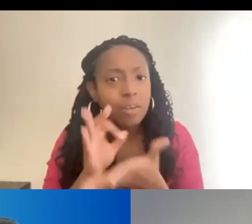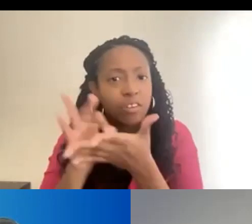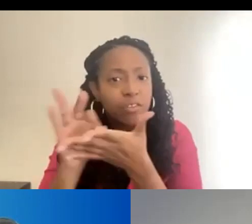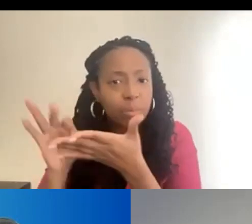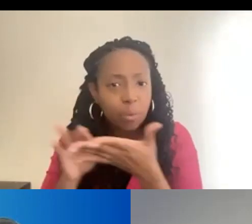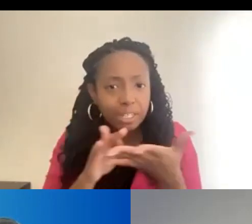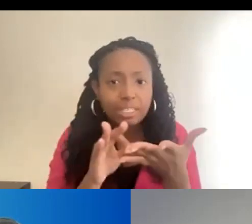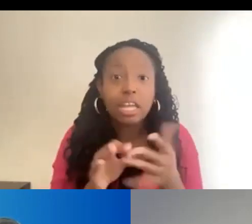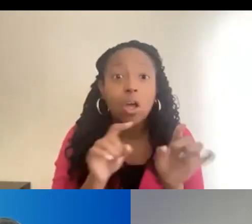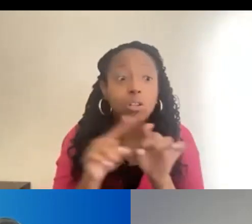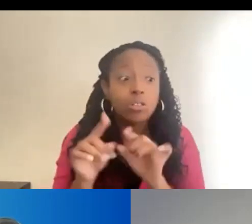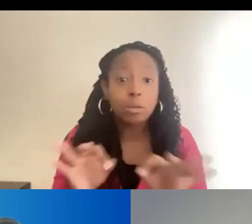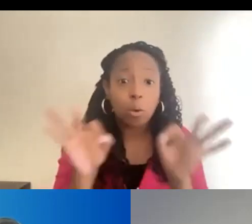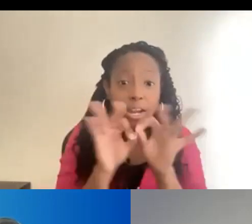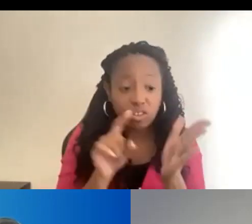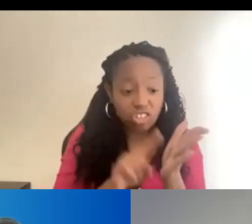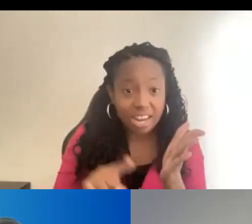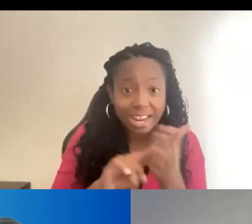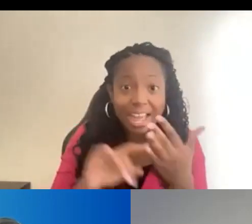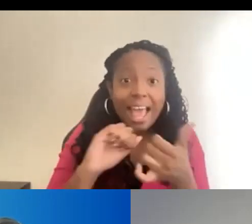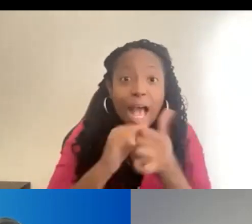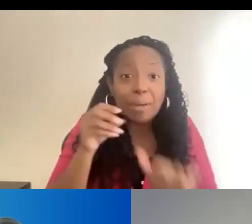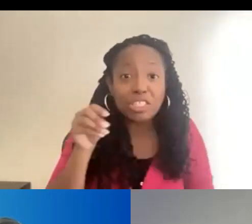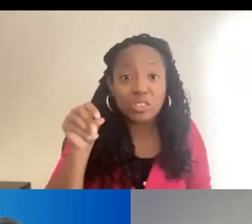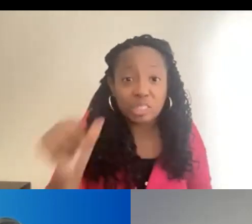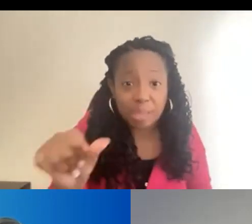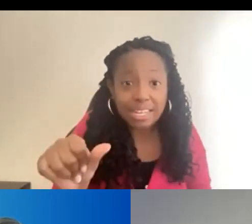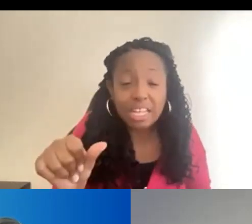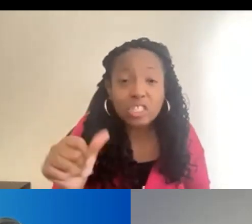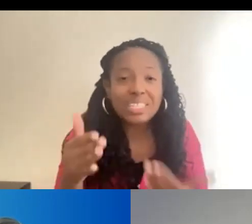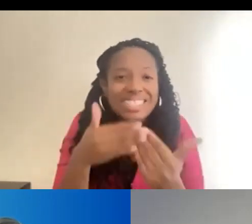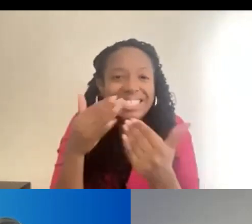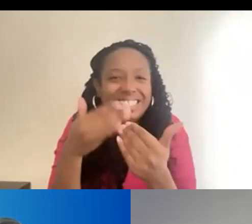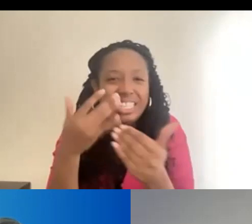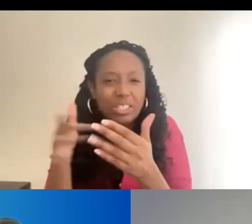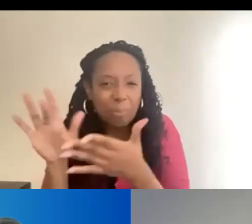you're paying off is much easier to get a grip on than that one charge you put on